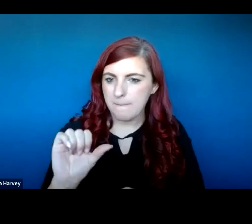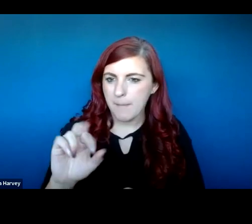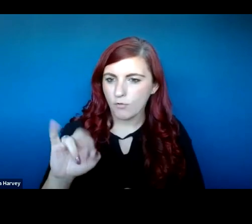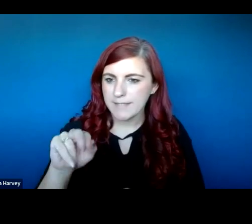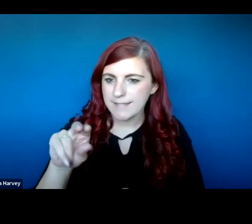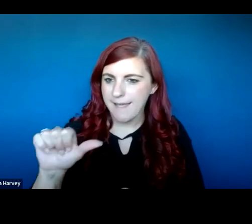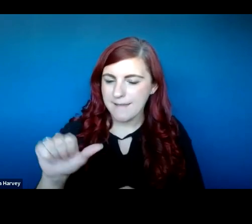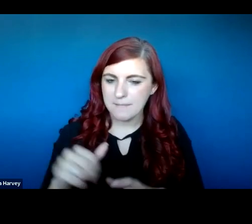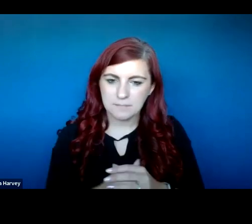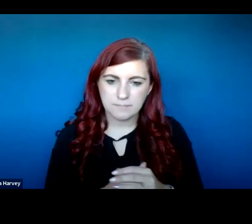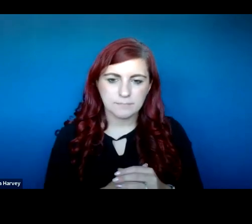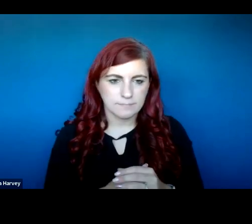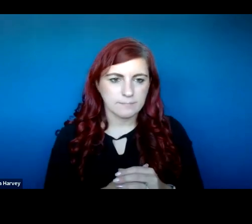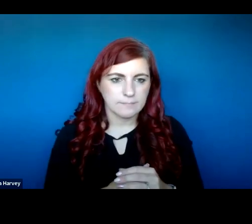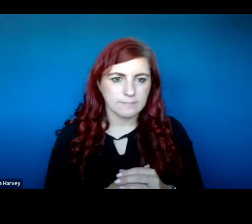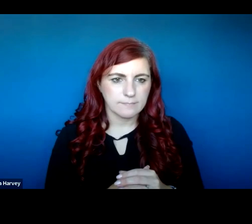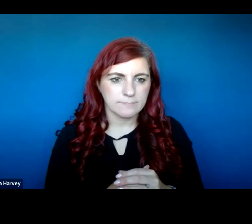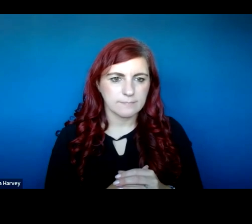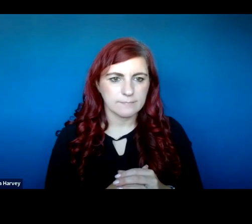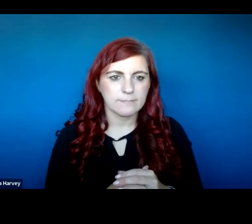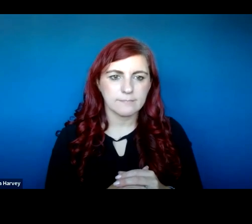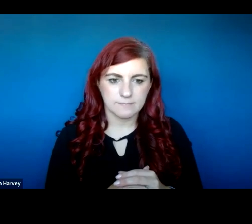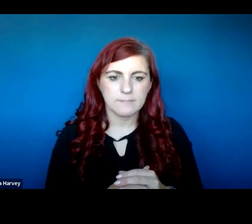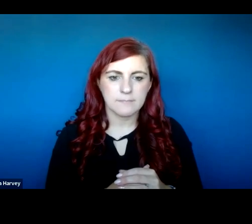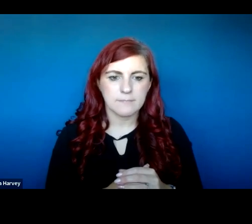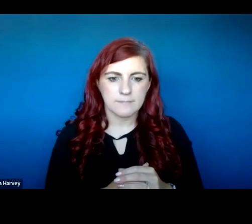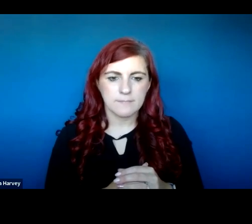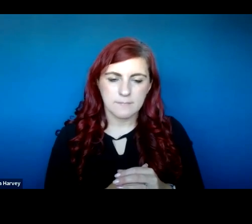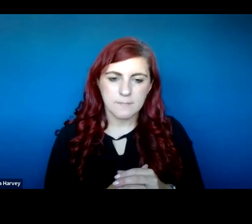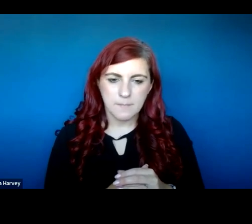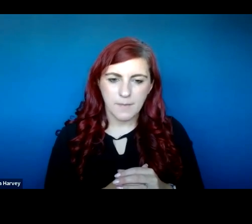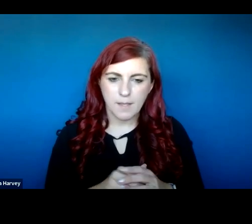So we can make more big impact on...